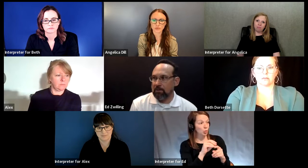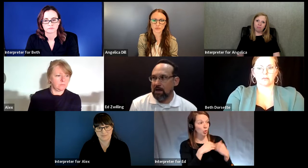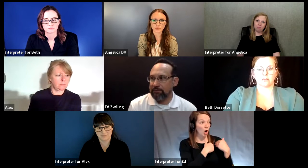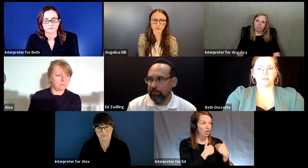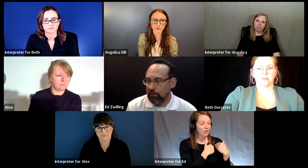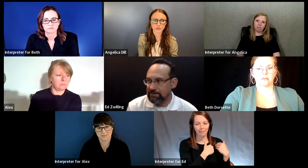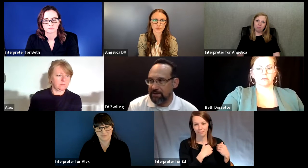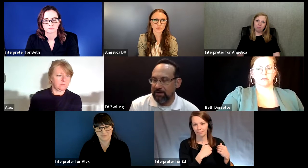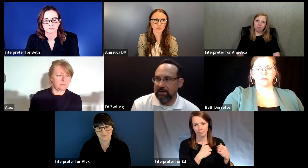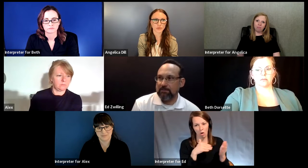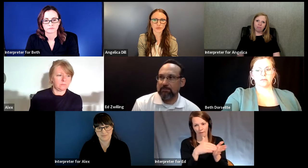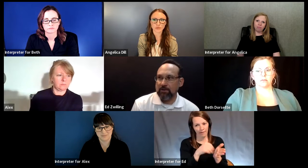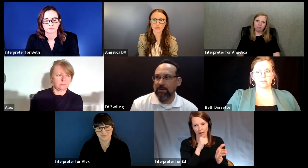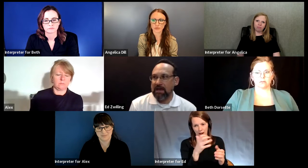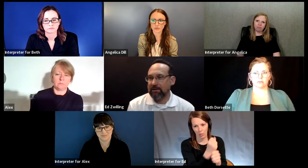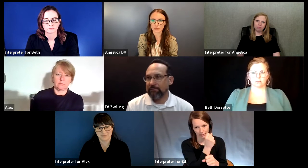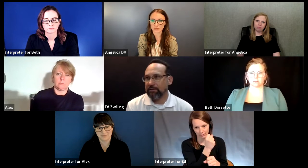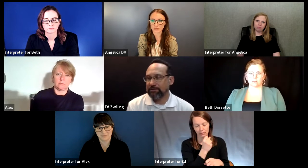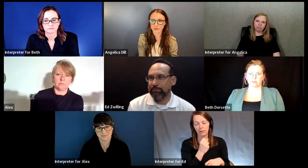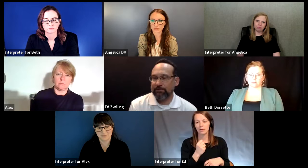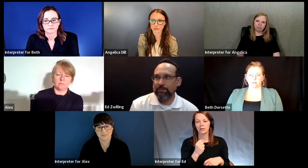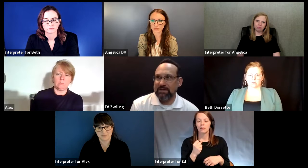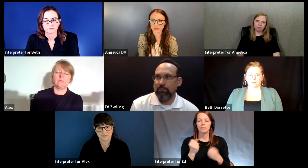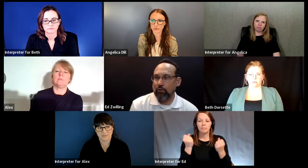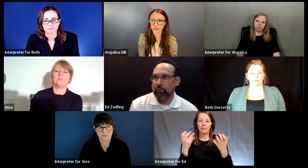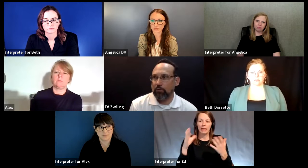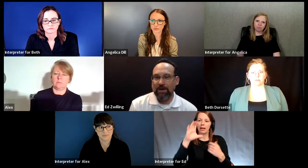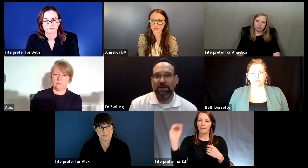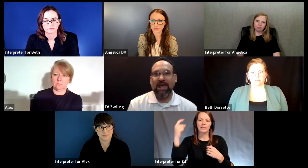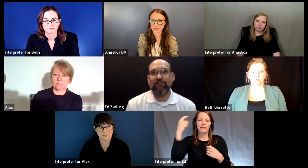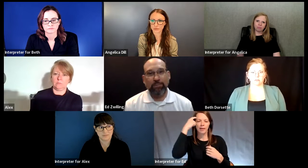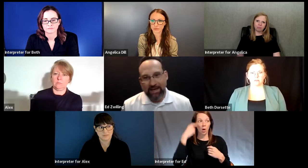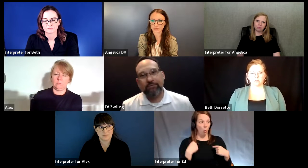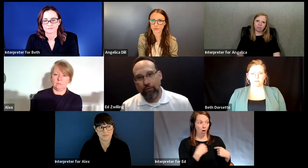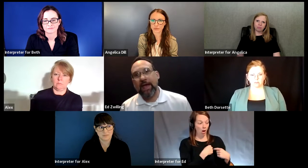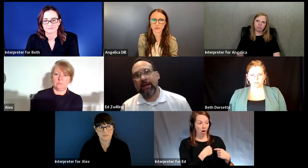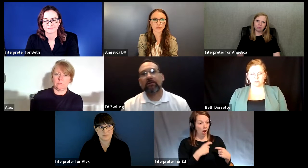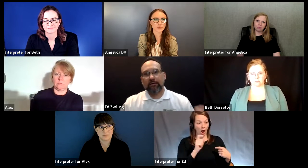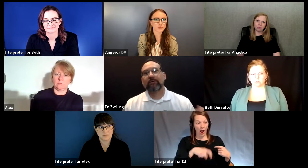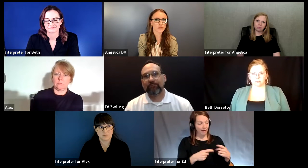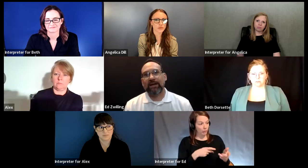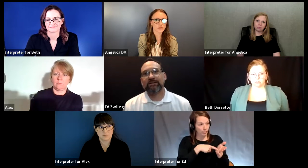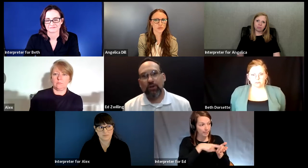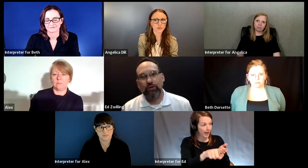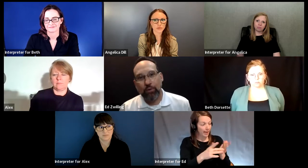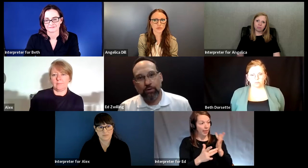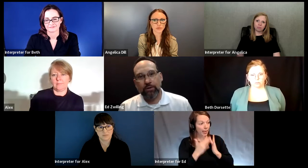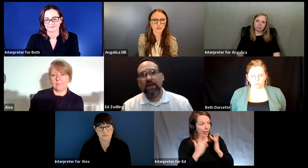A lot of employers I think look at it from the standpoint, well, if I'm going to have to pay for that, that's an undue burden.